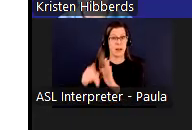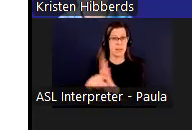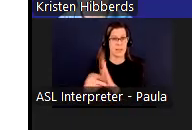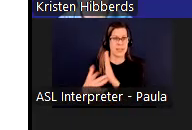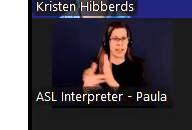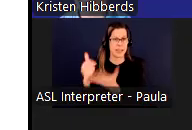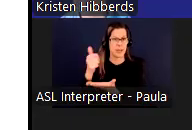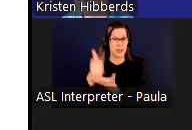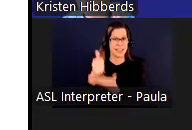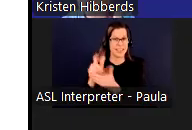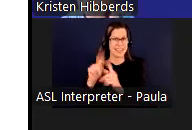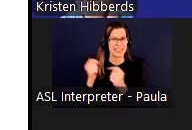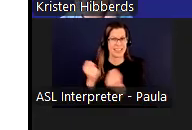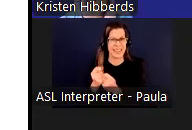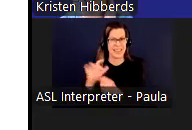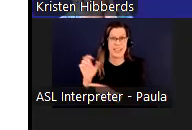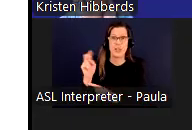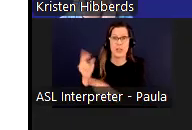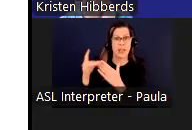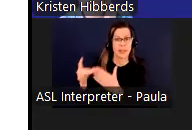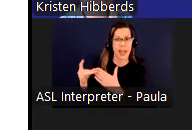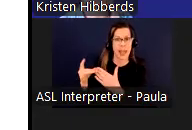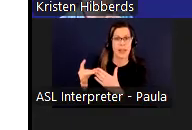assistance team led by John Thompson, they have done.